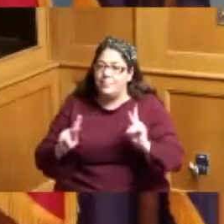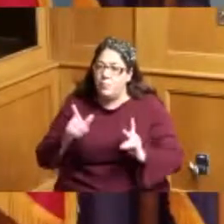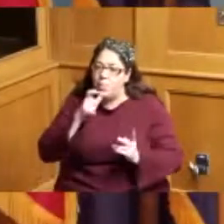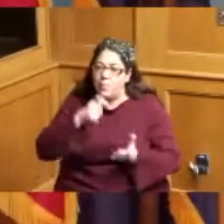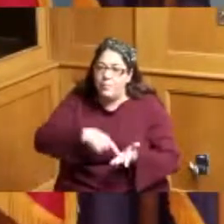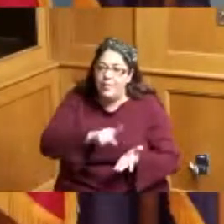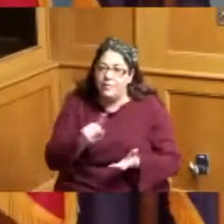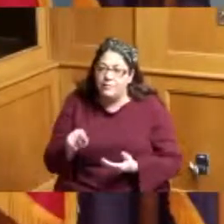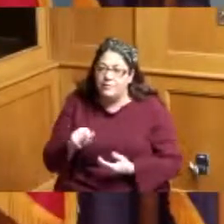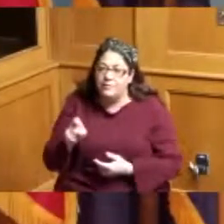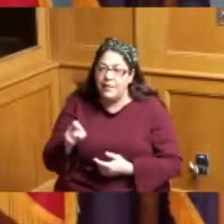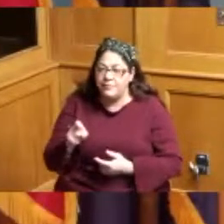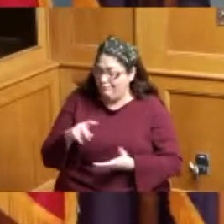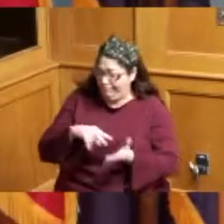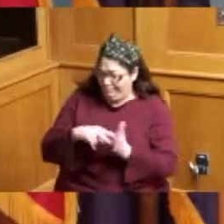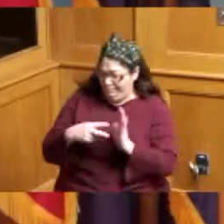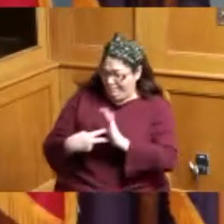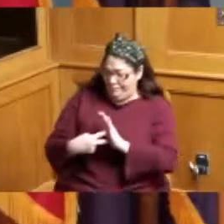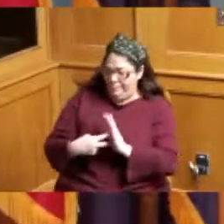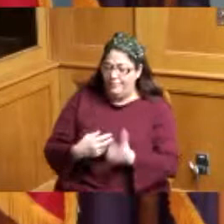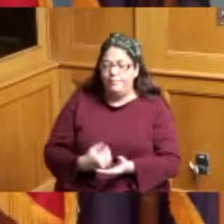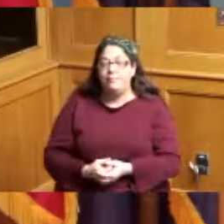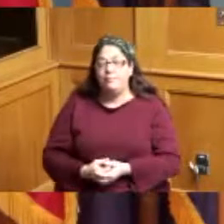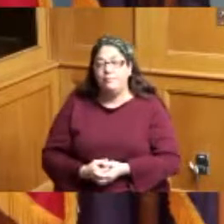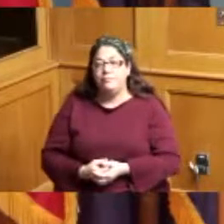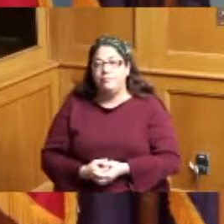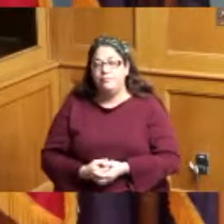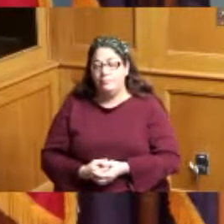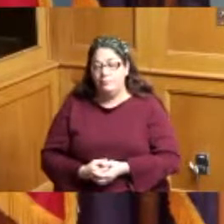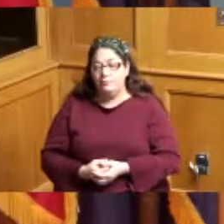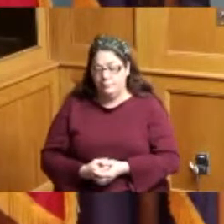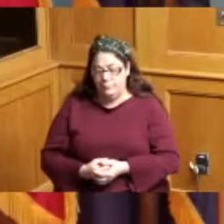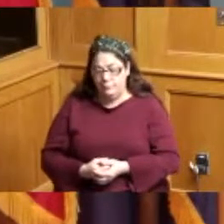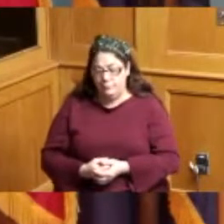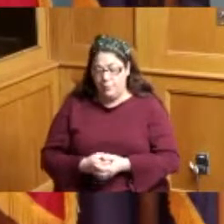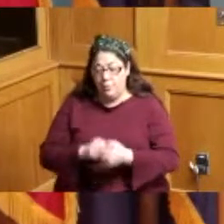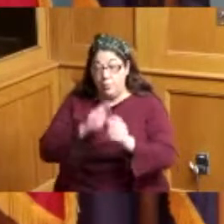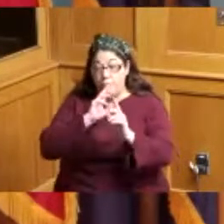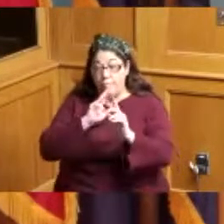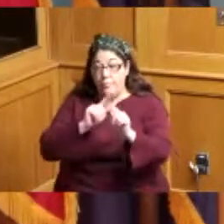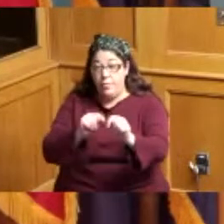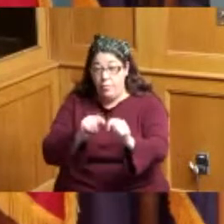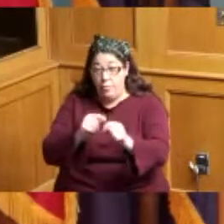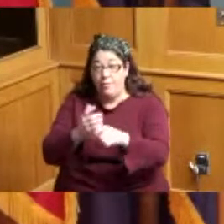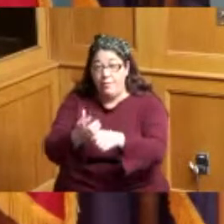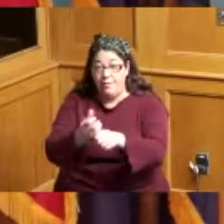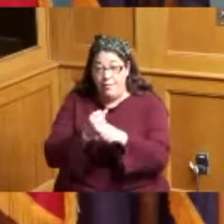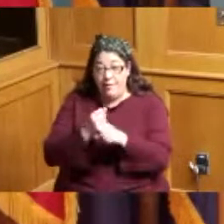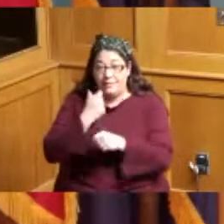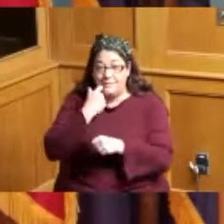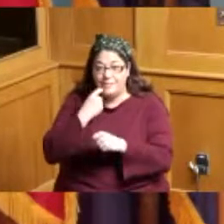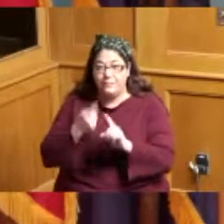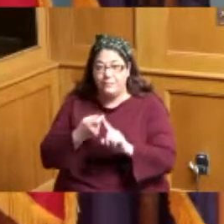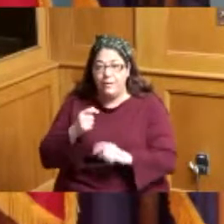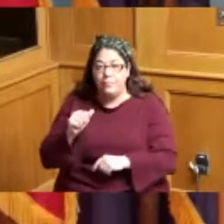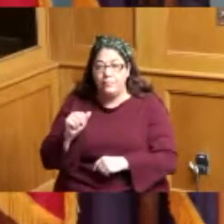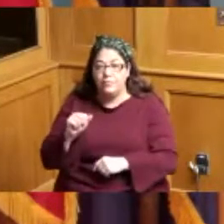well what do I mean by that in the report that we got from administrator your weekly report